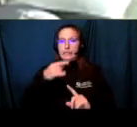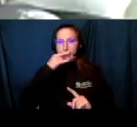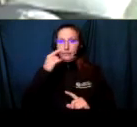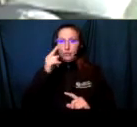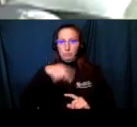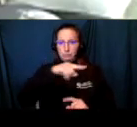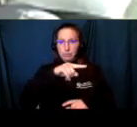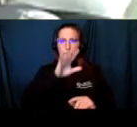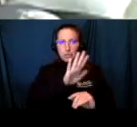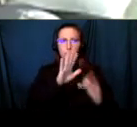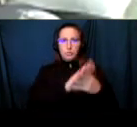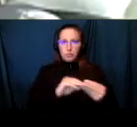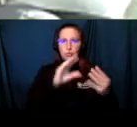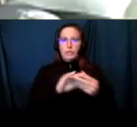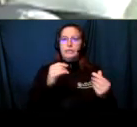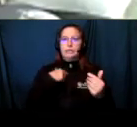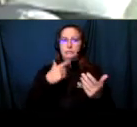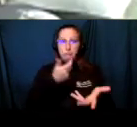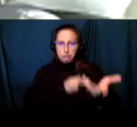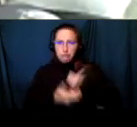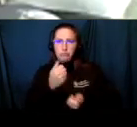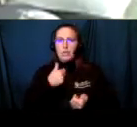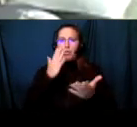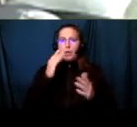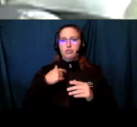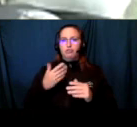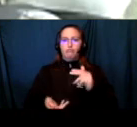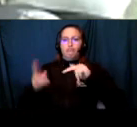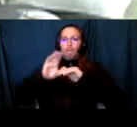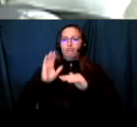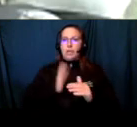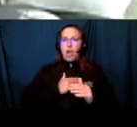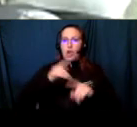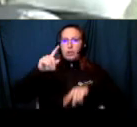and trying to increase the diversity of perspectives that we're featuring.